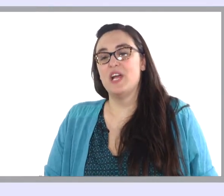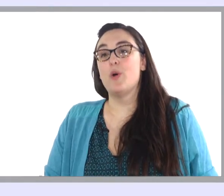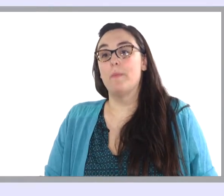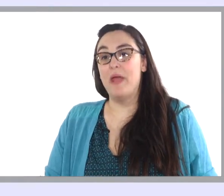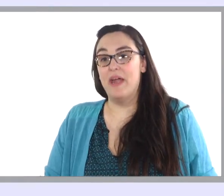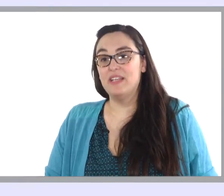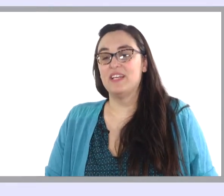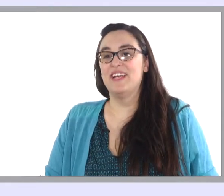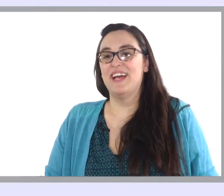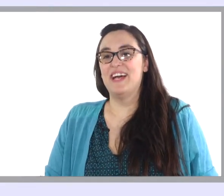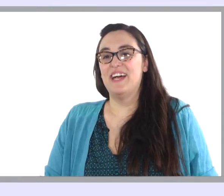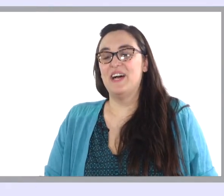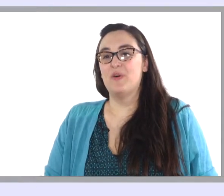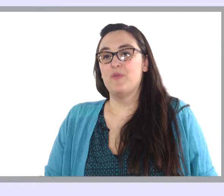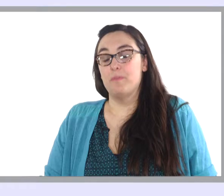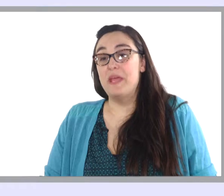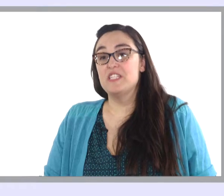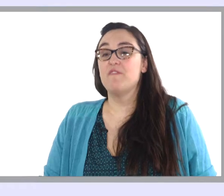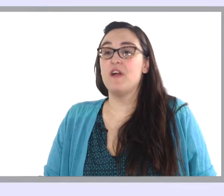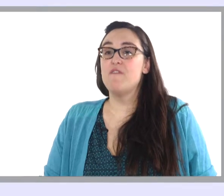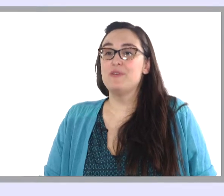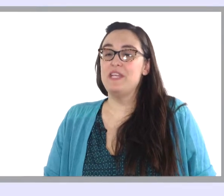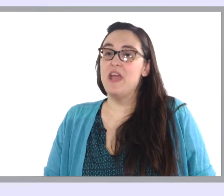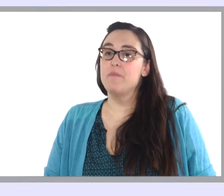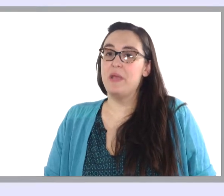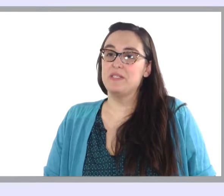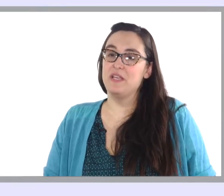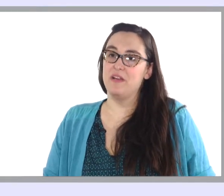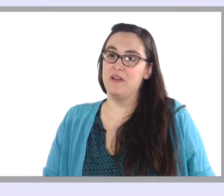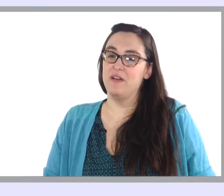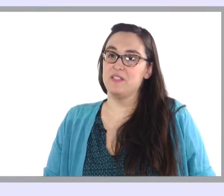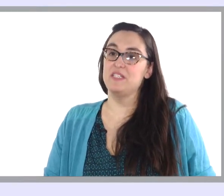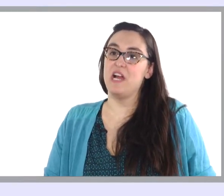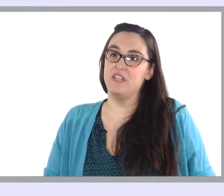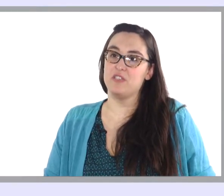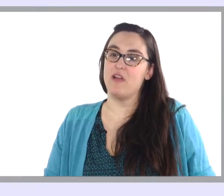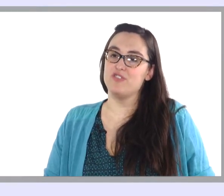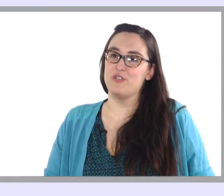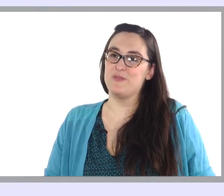compared with basic vocabulary and basic syntactic structures.